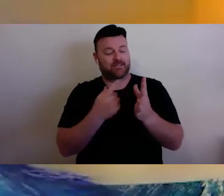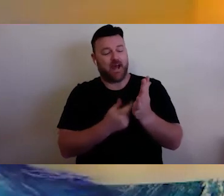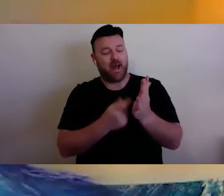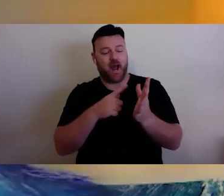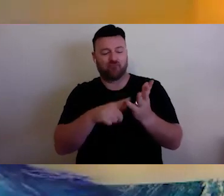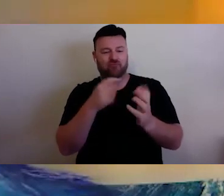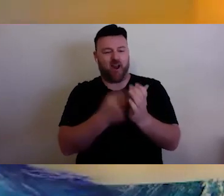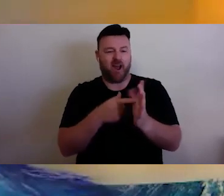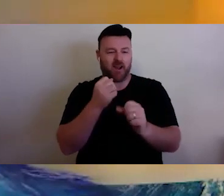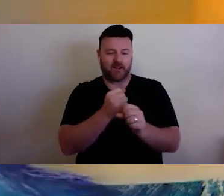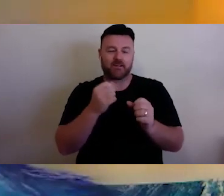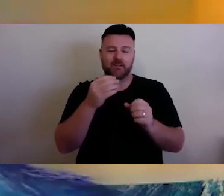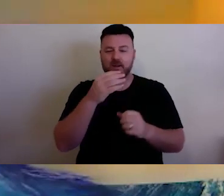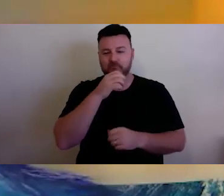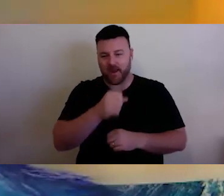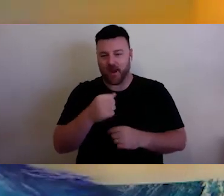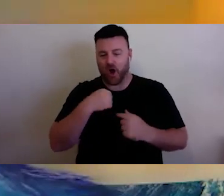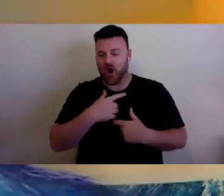deep respect to the Gadigal and the Eora